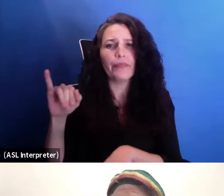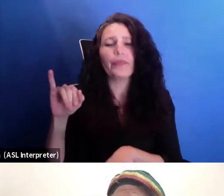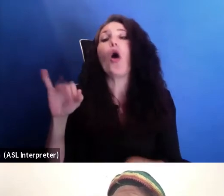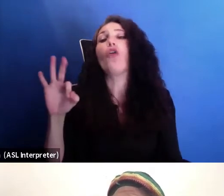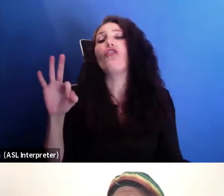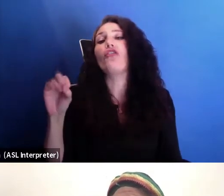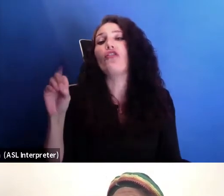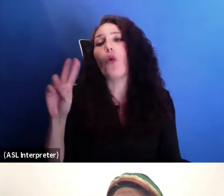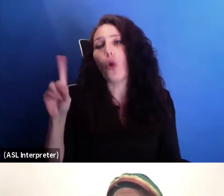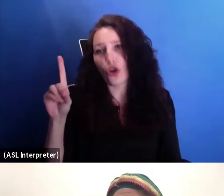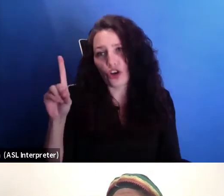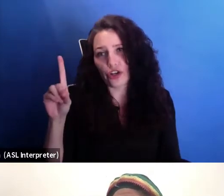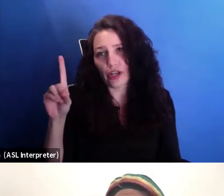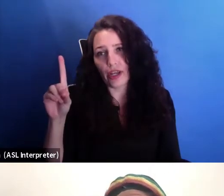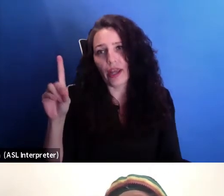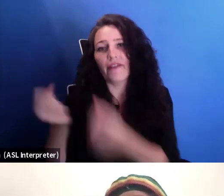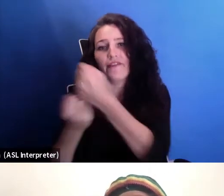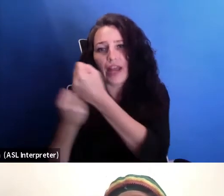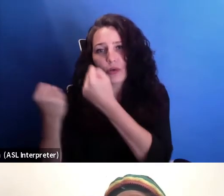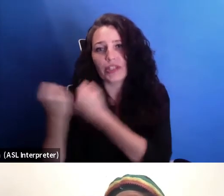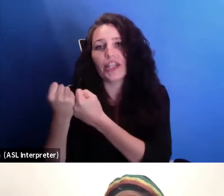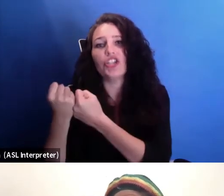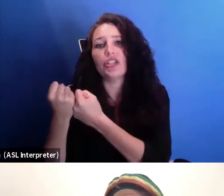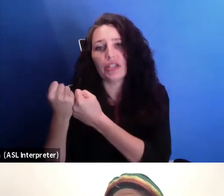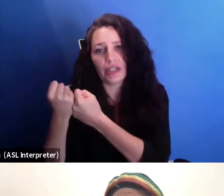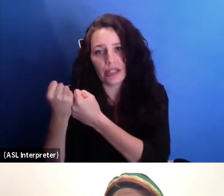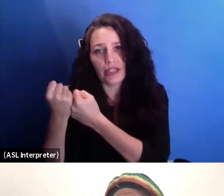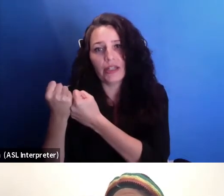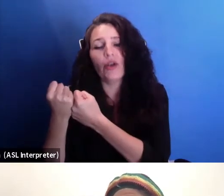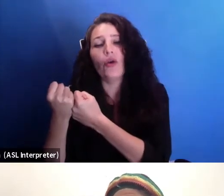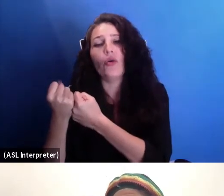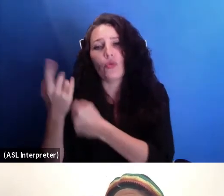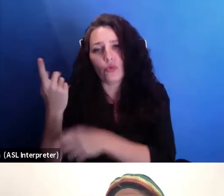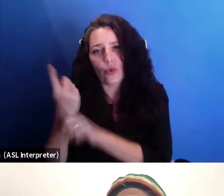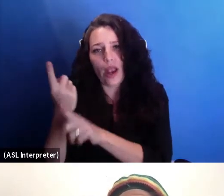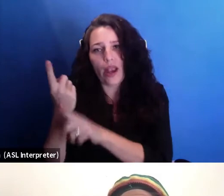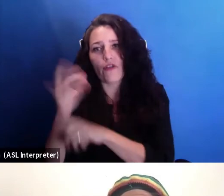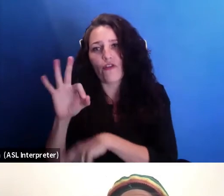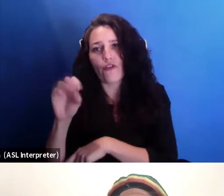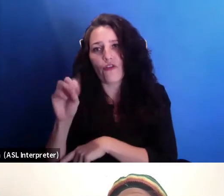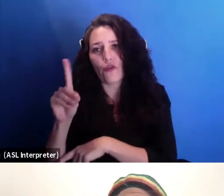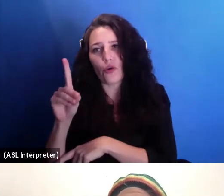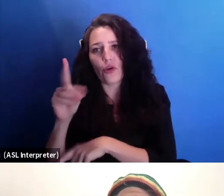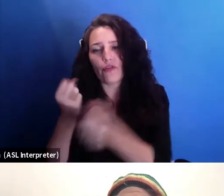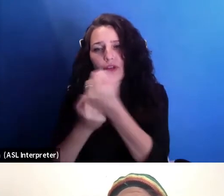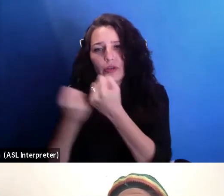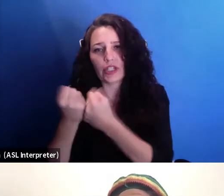The FWD foundation and the Andrew Mellon Foundation funded a million dollar initiative